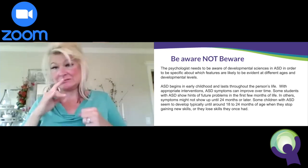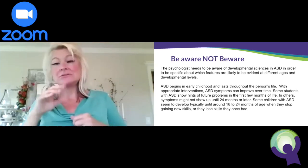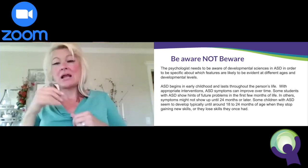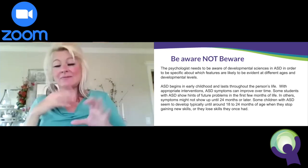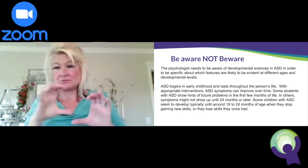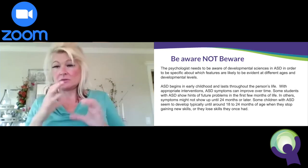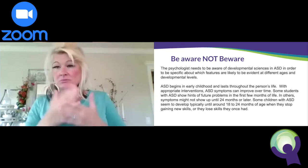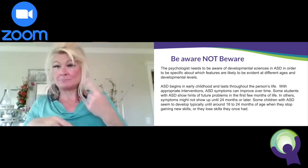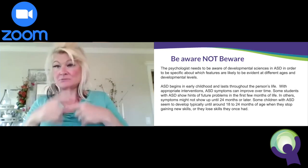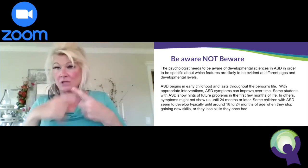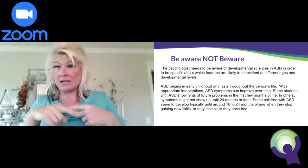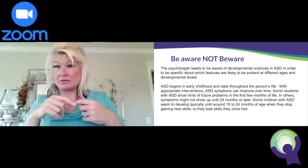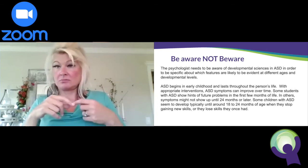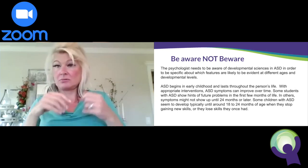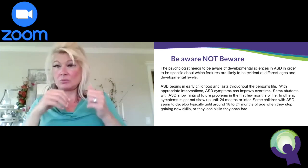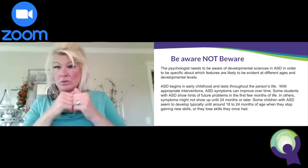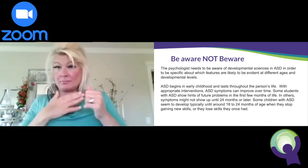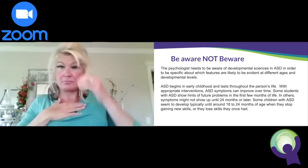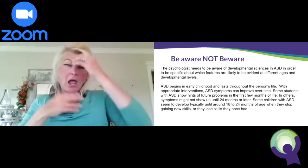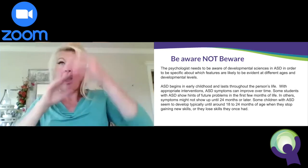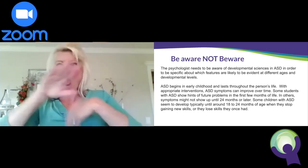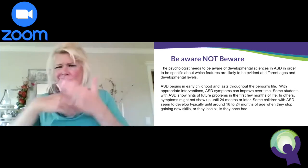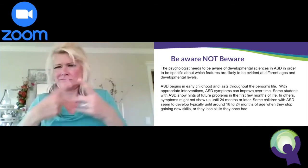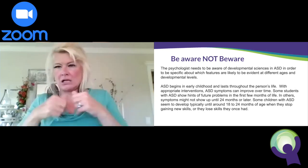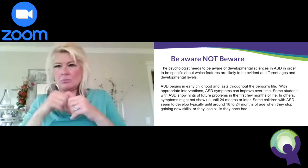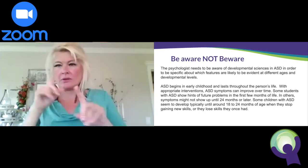you know parents who may or may not sign with their child and